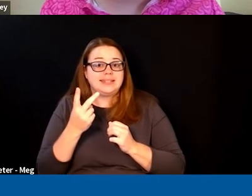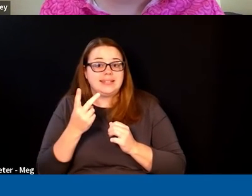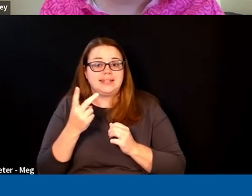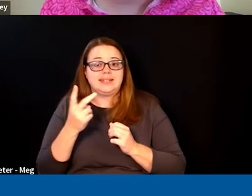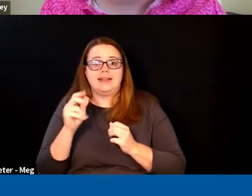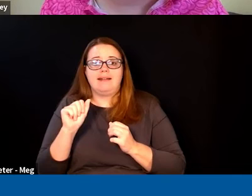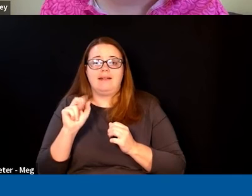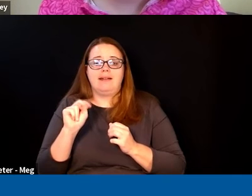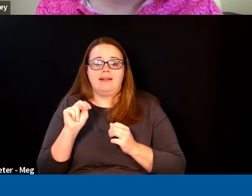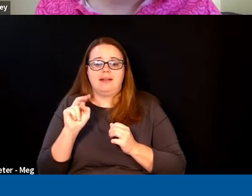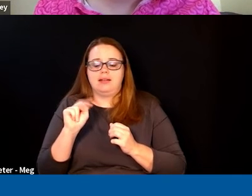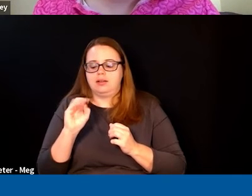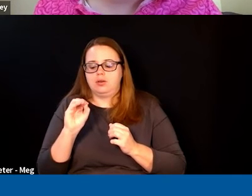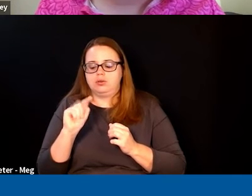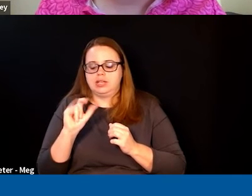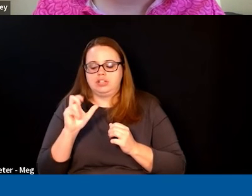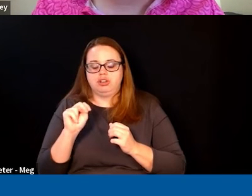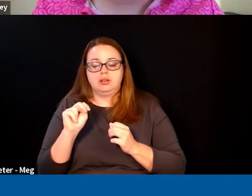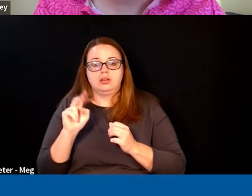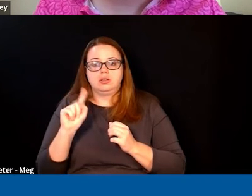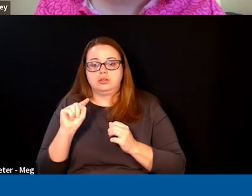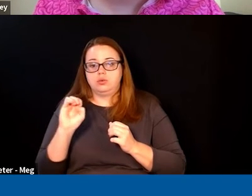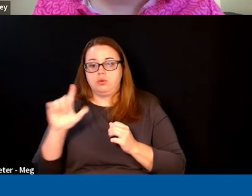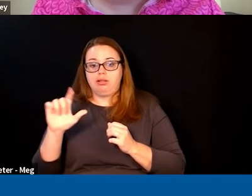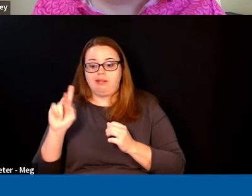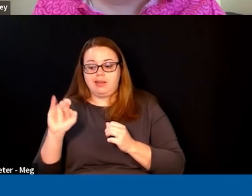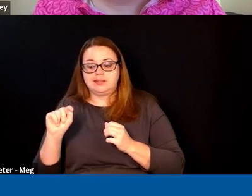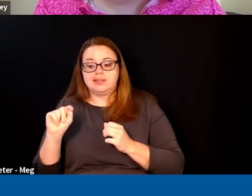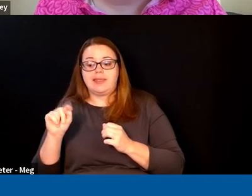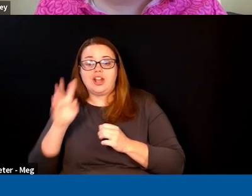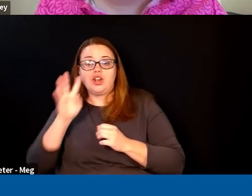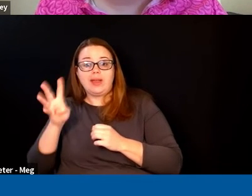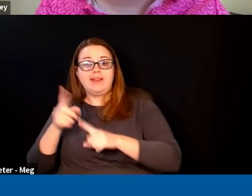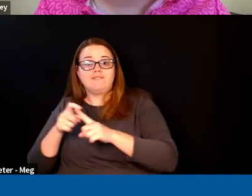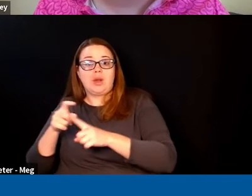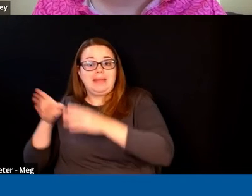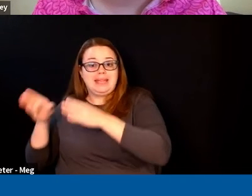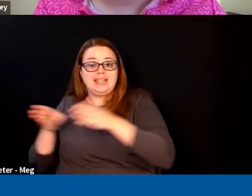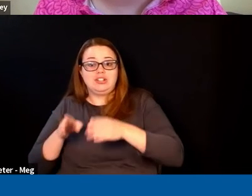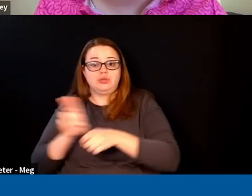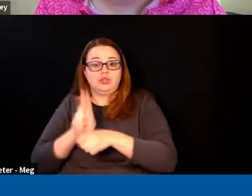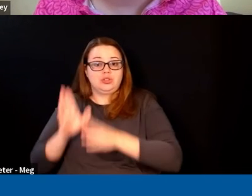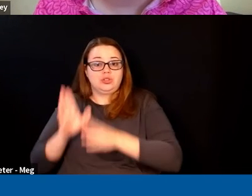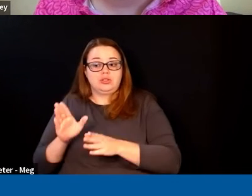created by individual users. And to my knowledge, none of them include